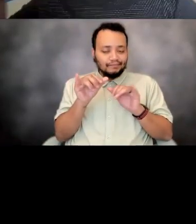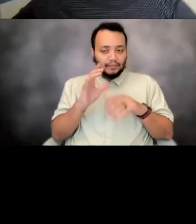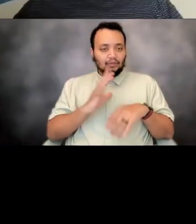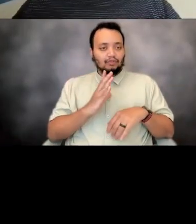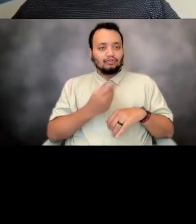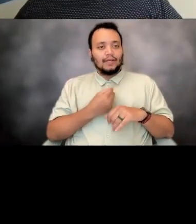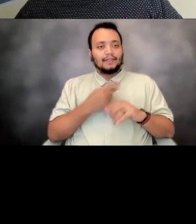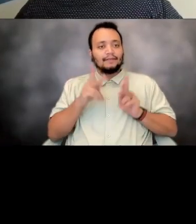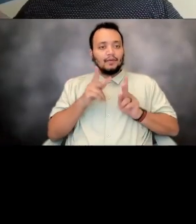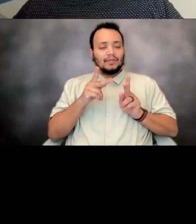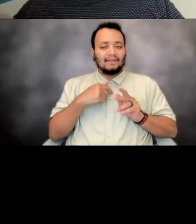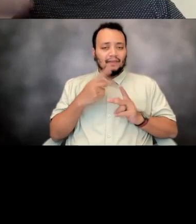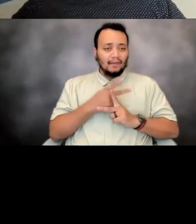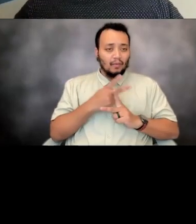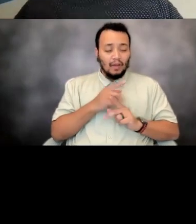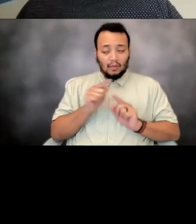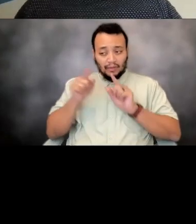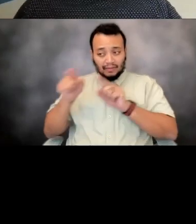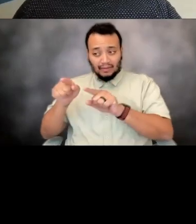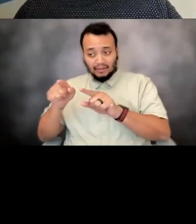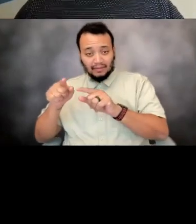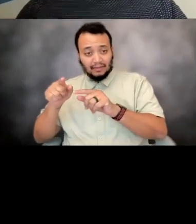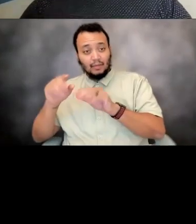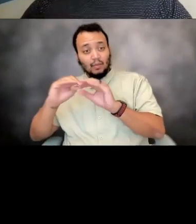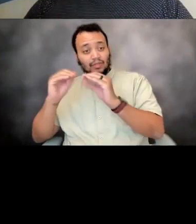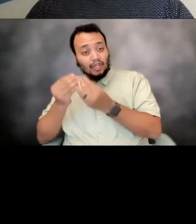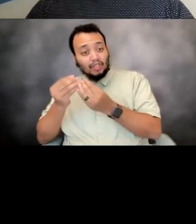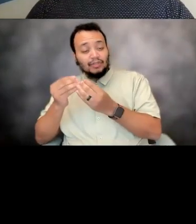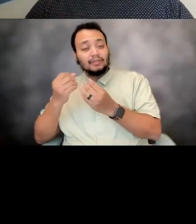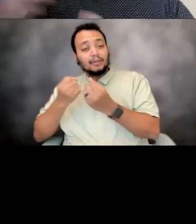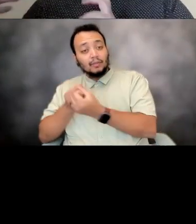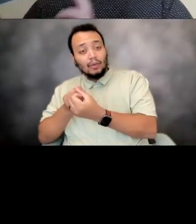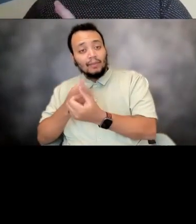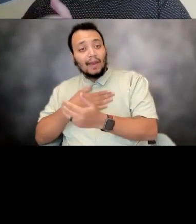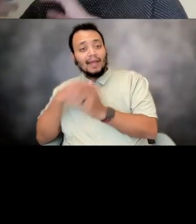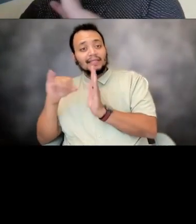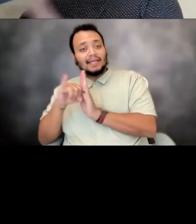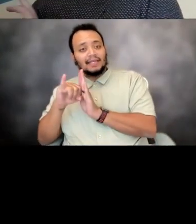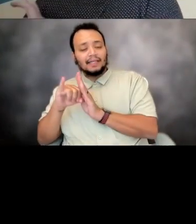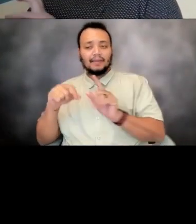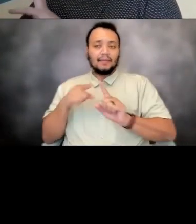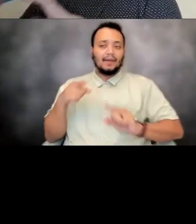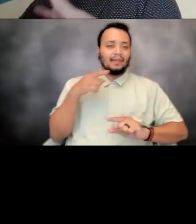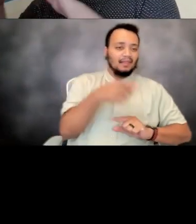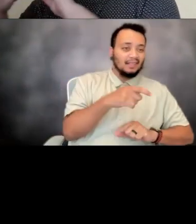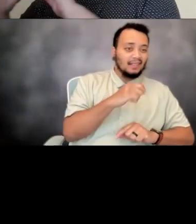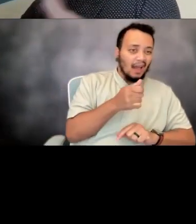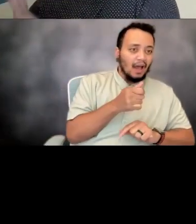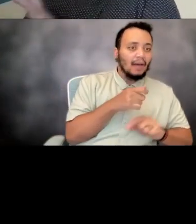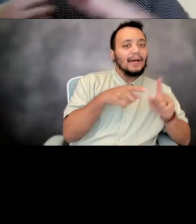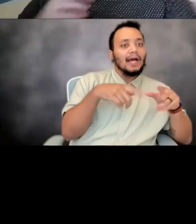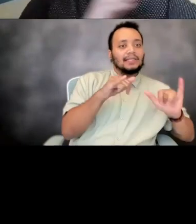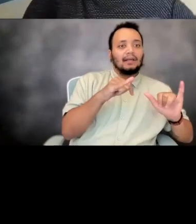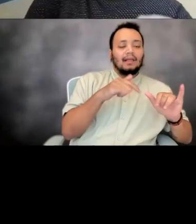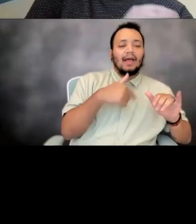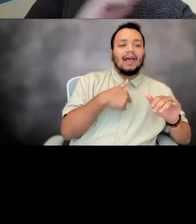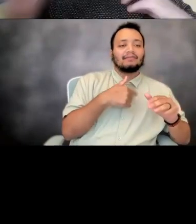or do I go to the place where I have privacy? Do I go to the place, you know, that will do this or this?